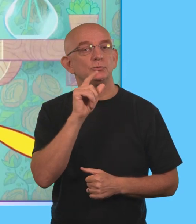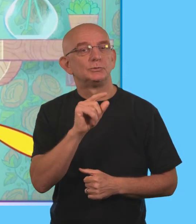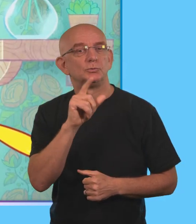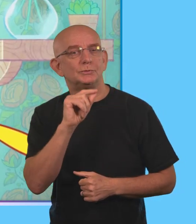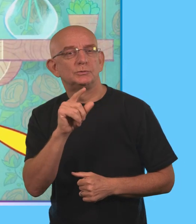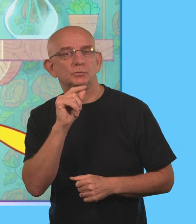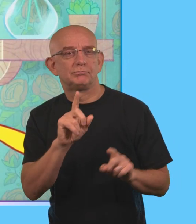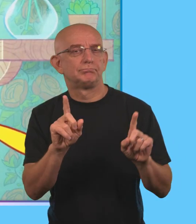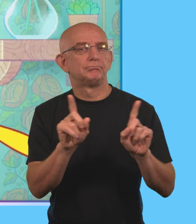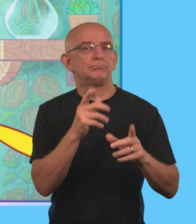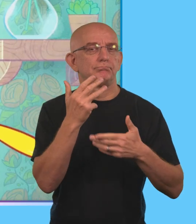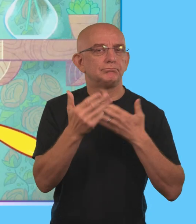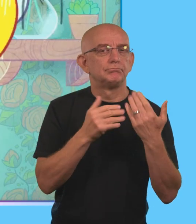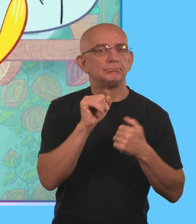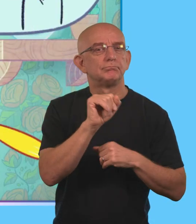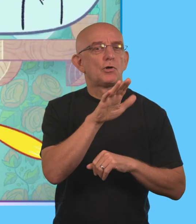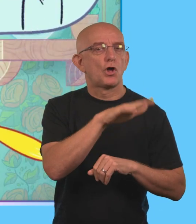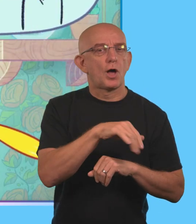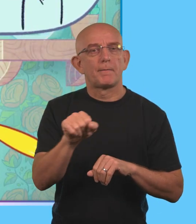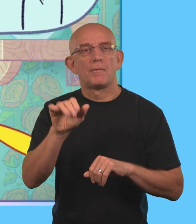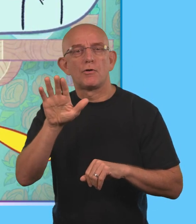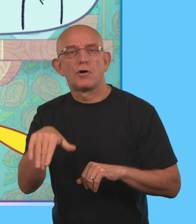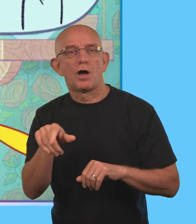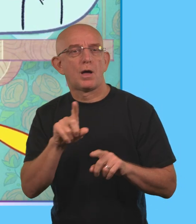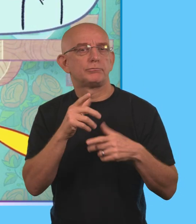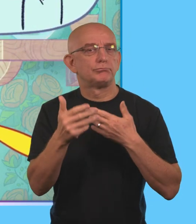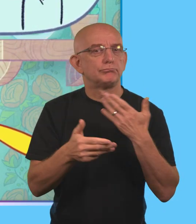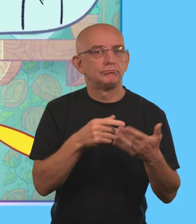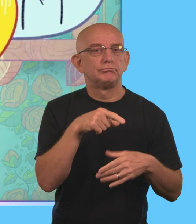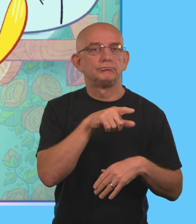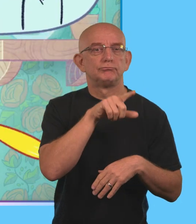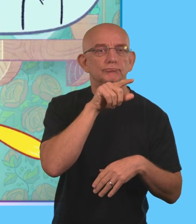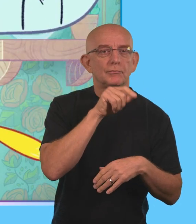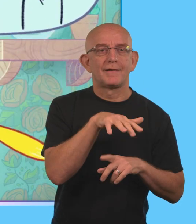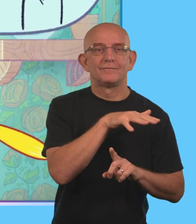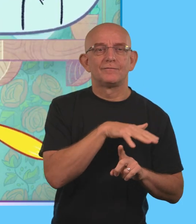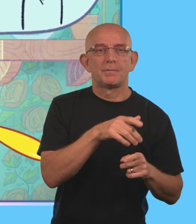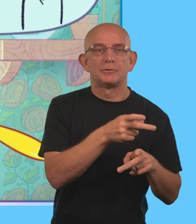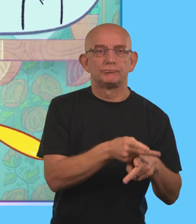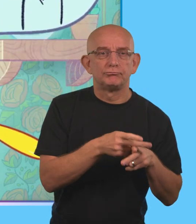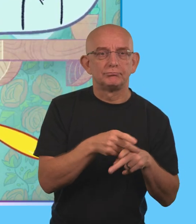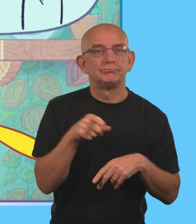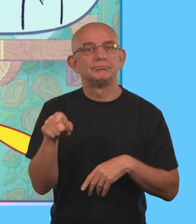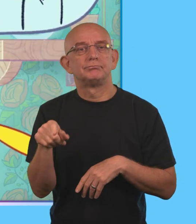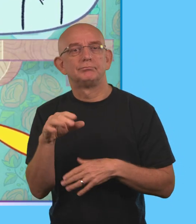The birds talk about their home lives. The ren raises a family, and the canary eats chips.